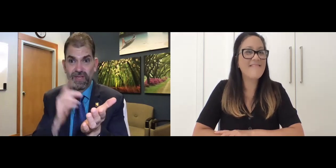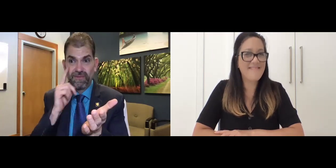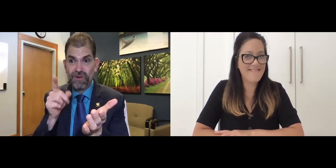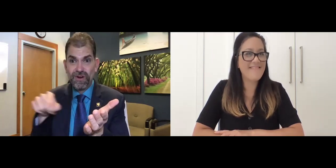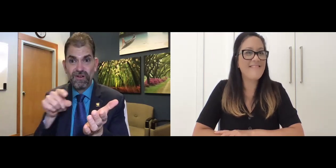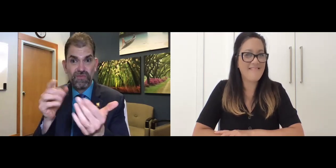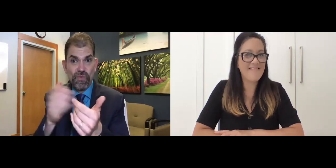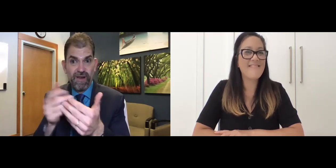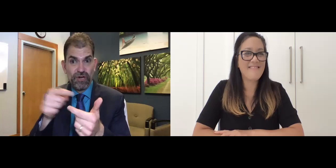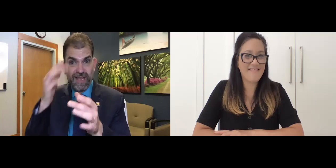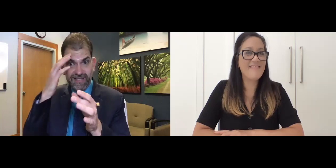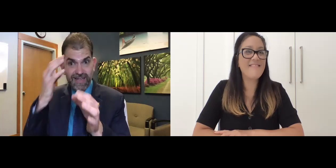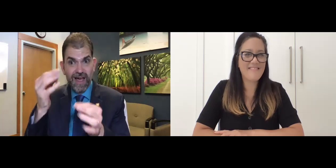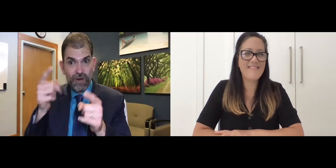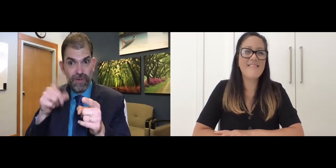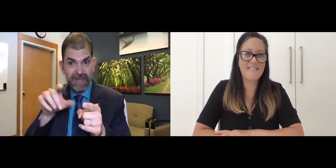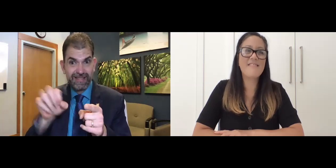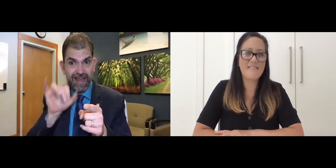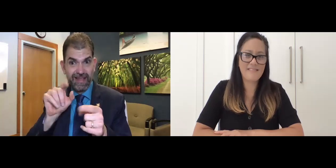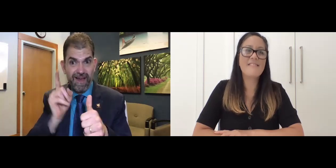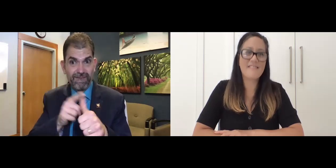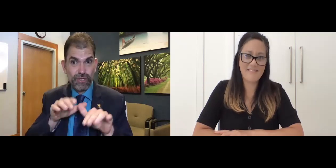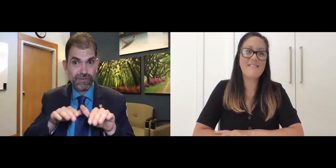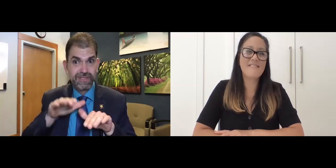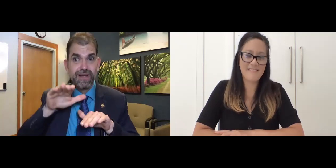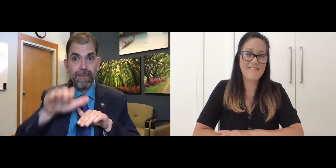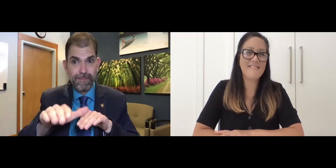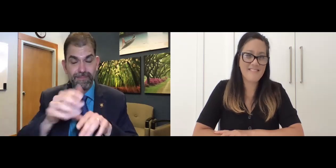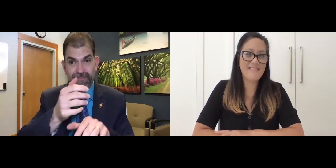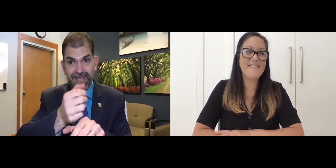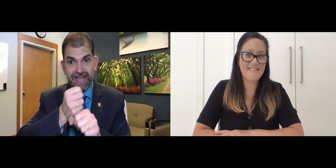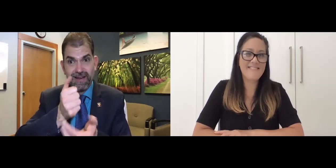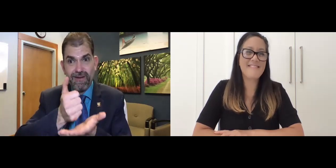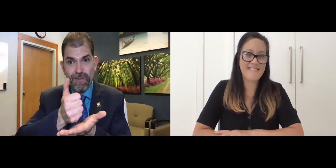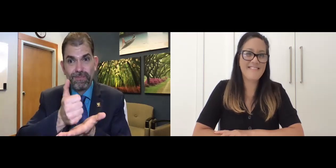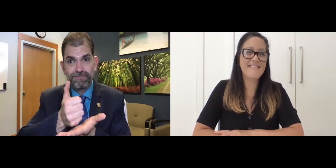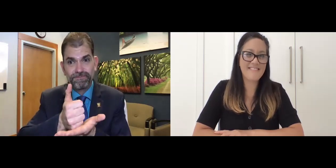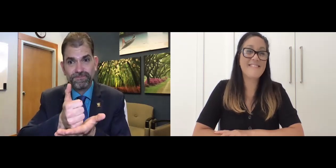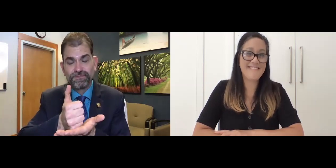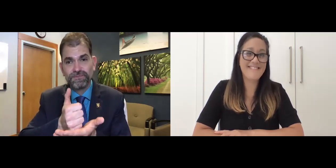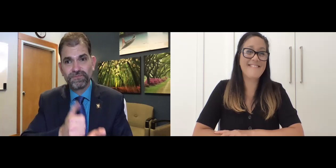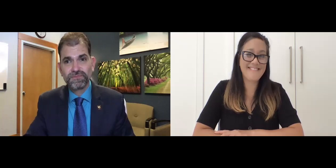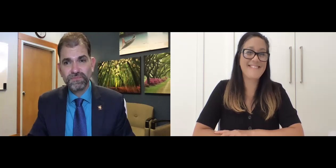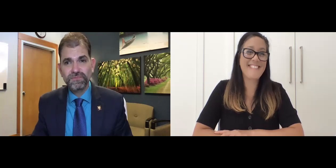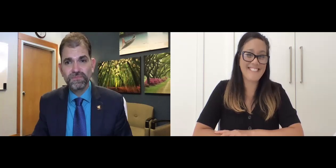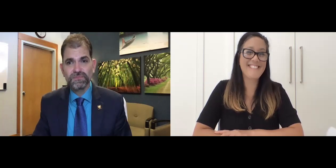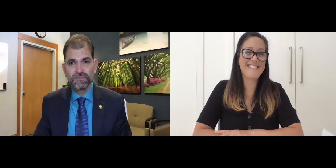experiment, that good for you for trying this and taking the first step.